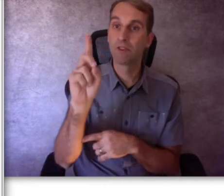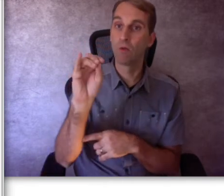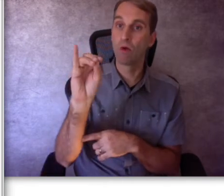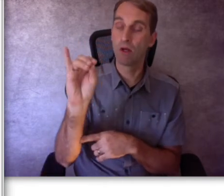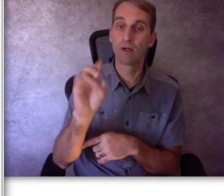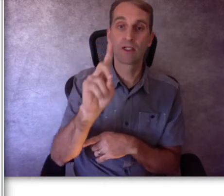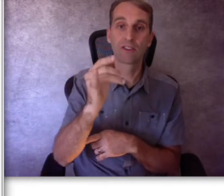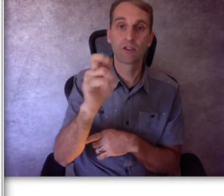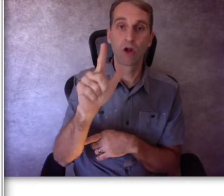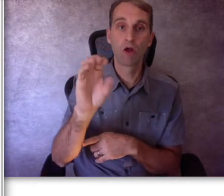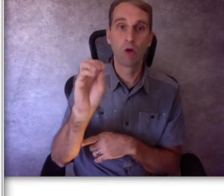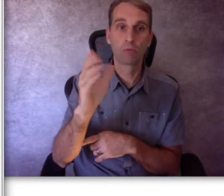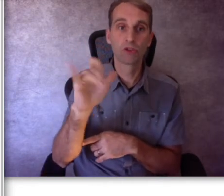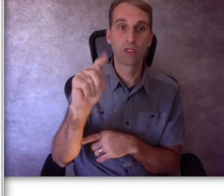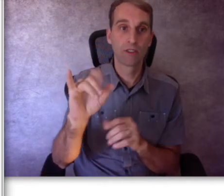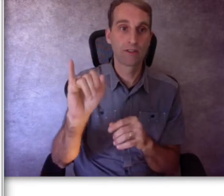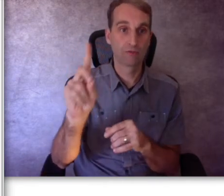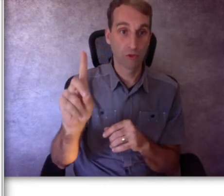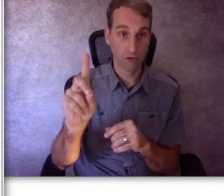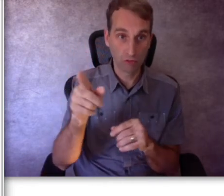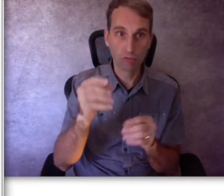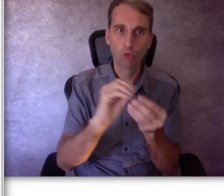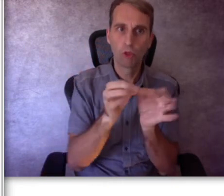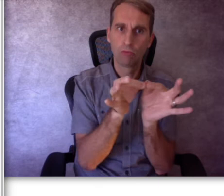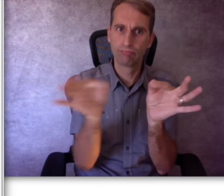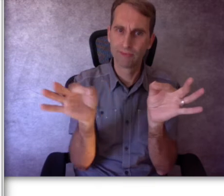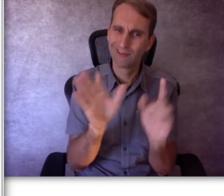This is the Digital Object Identifier (DOI),